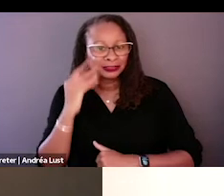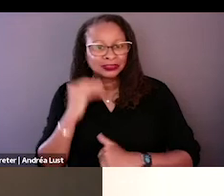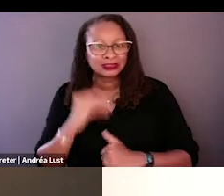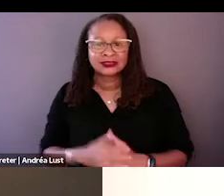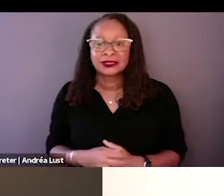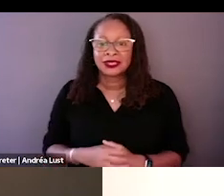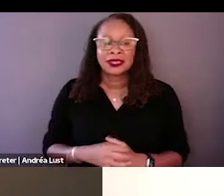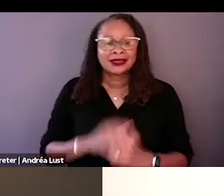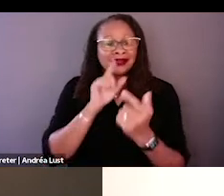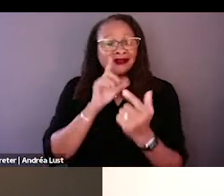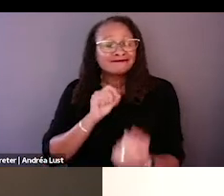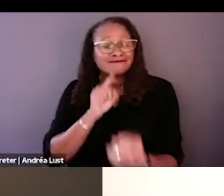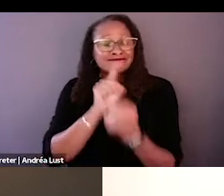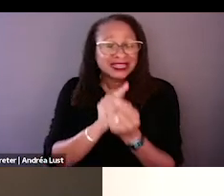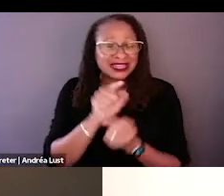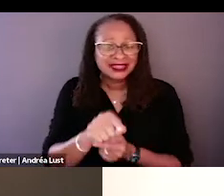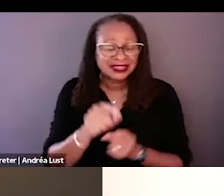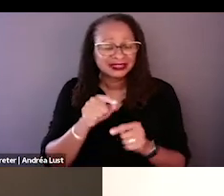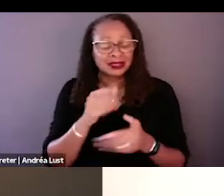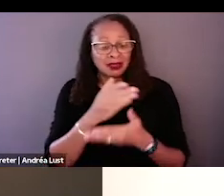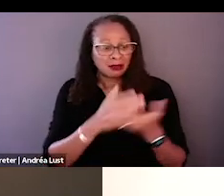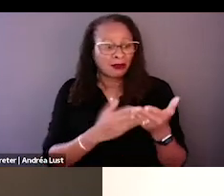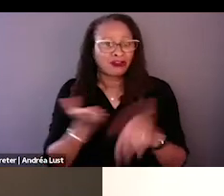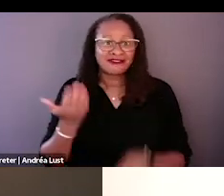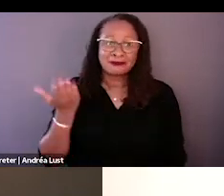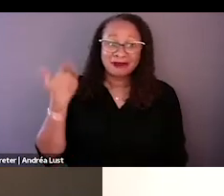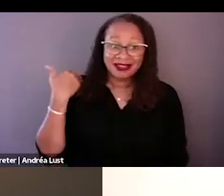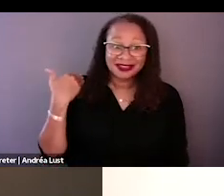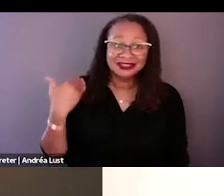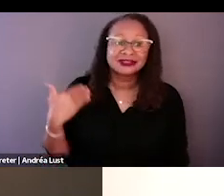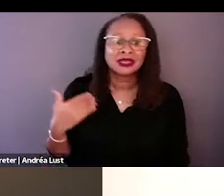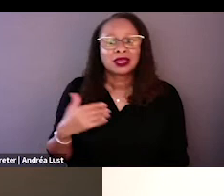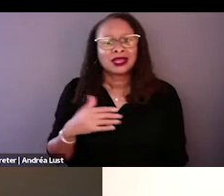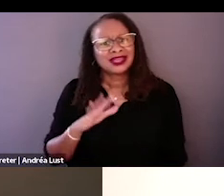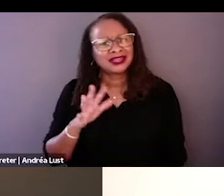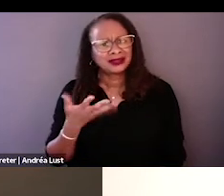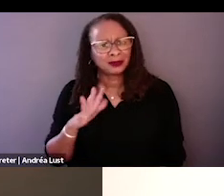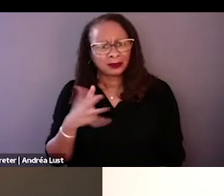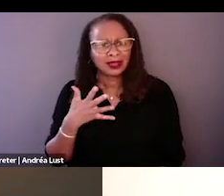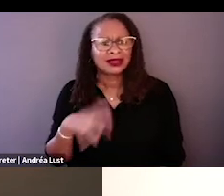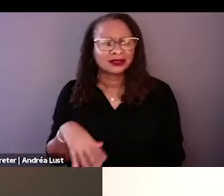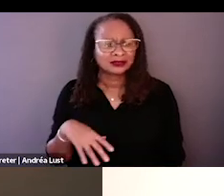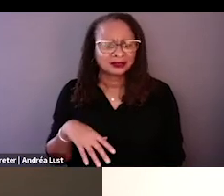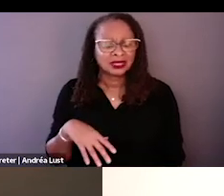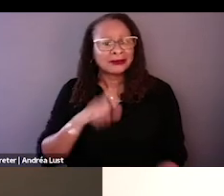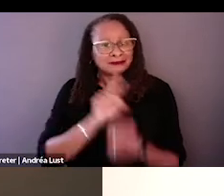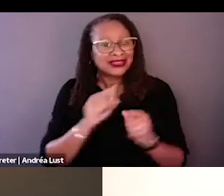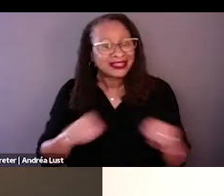Ella: I gather one of your producers is Steve McQueen, no relation, of course, to the other